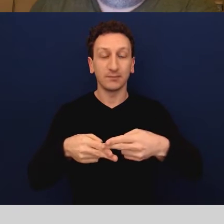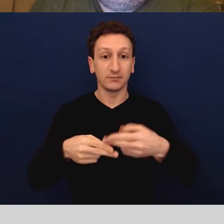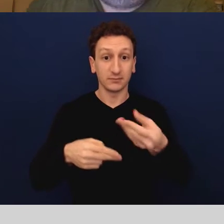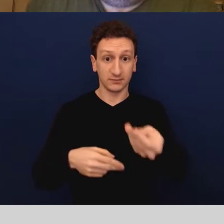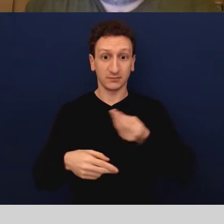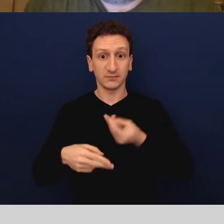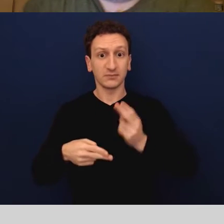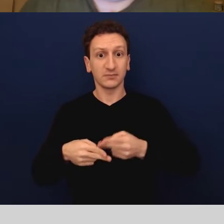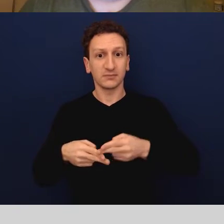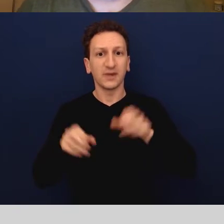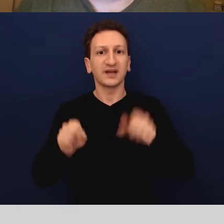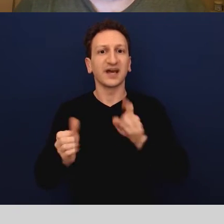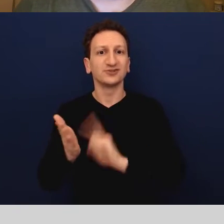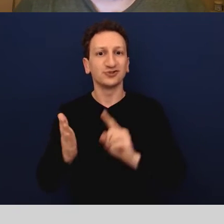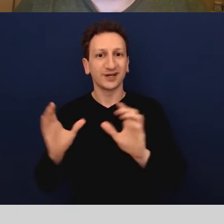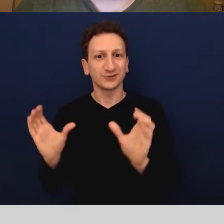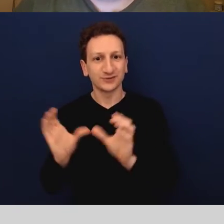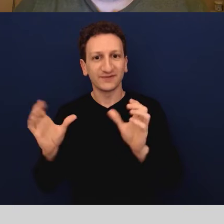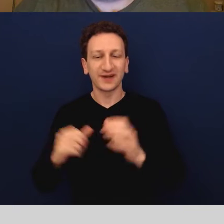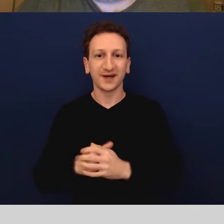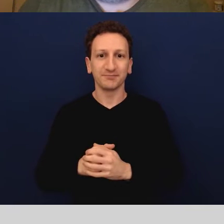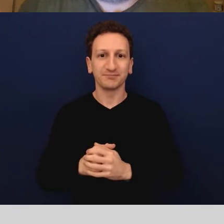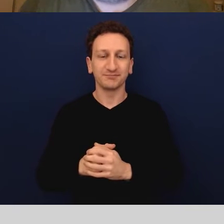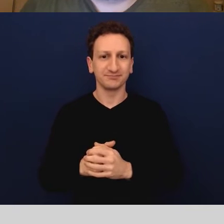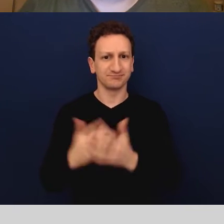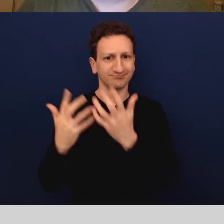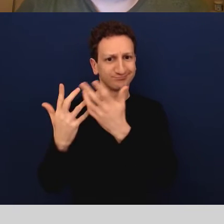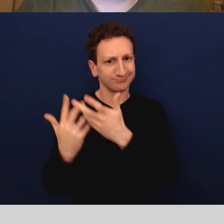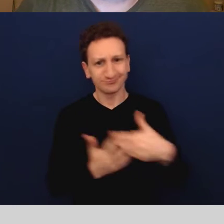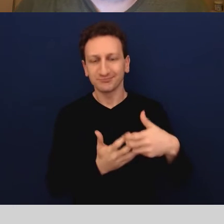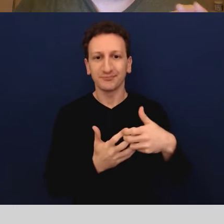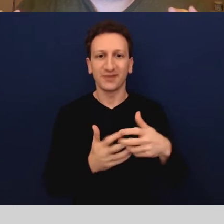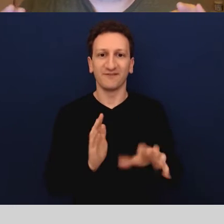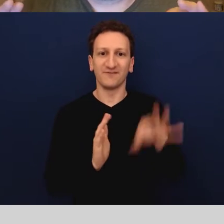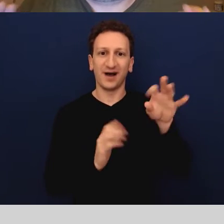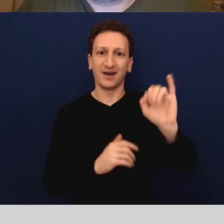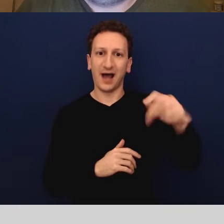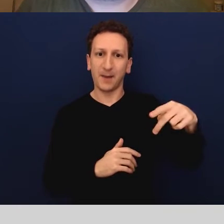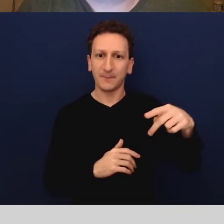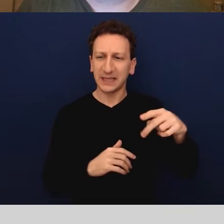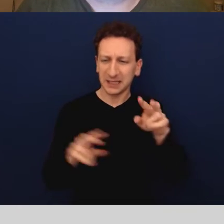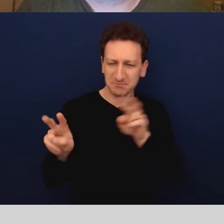And then we do the get host by name and we check all the IPS. Everything looks great.